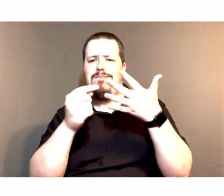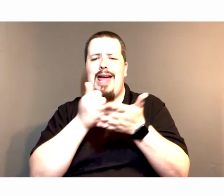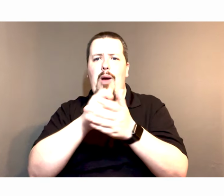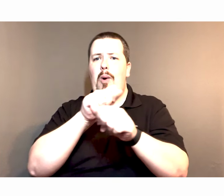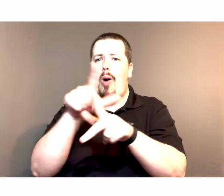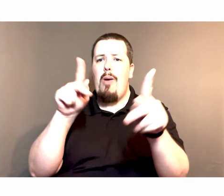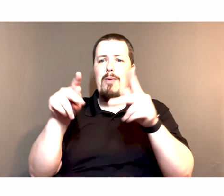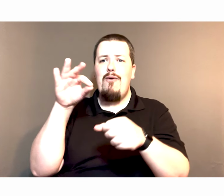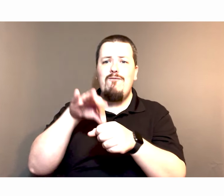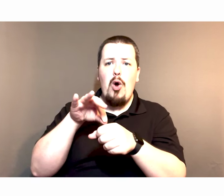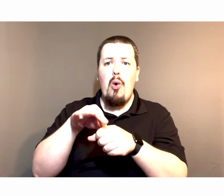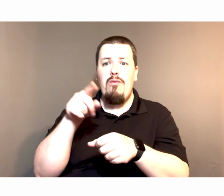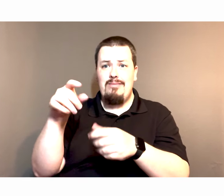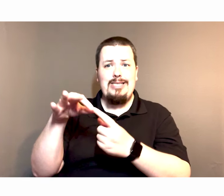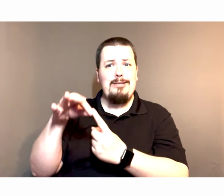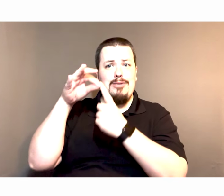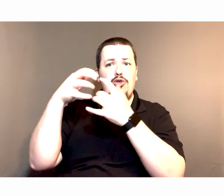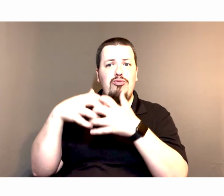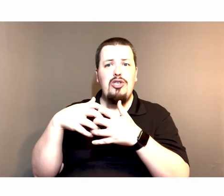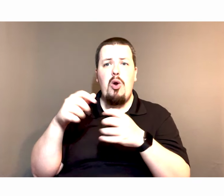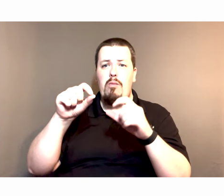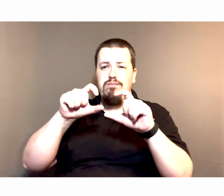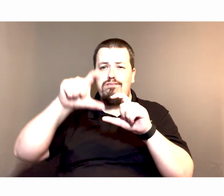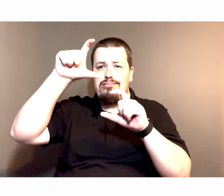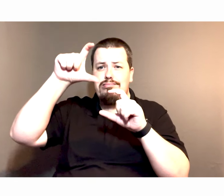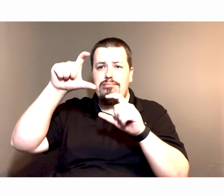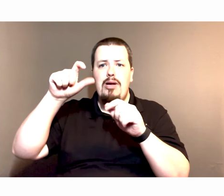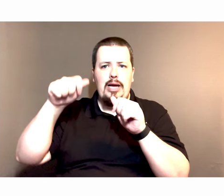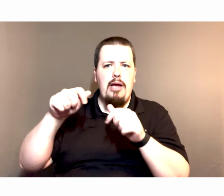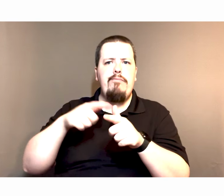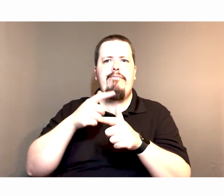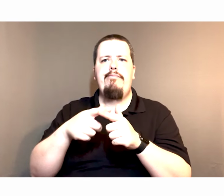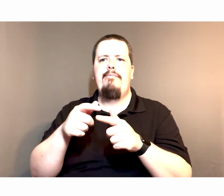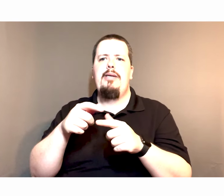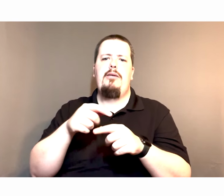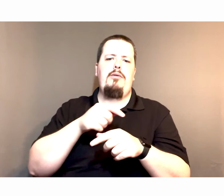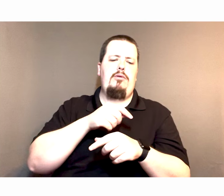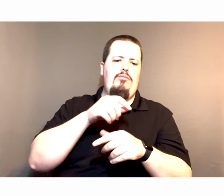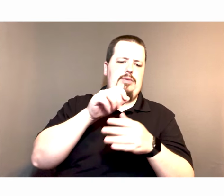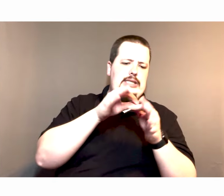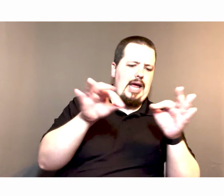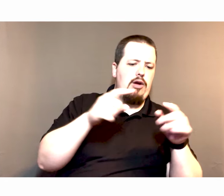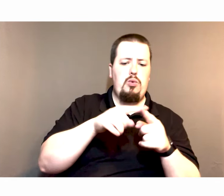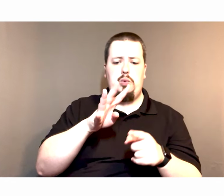vote. These machines have features like large print options, text-to-speech controls with Braille,